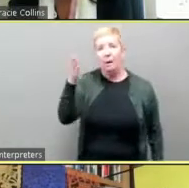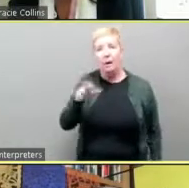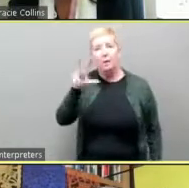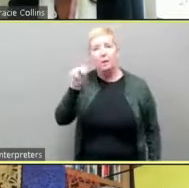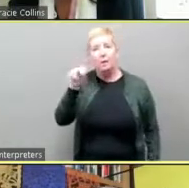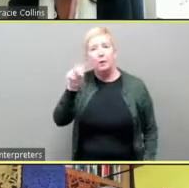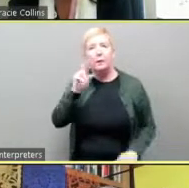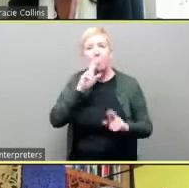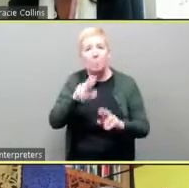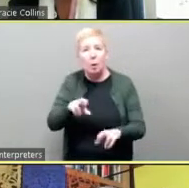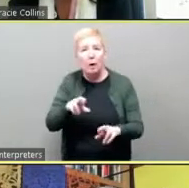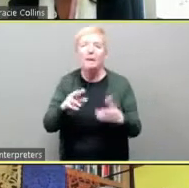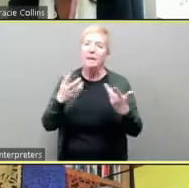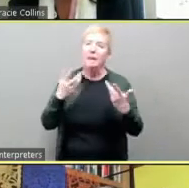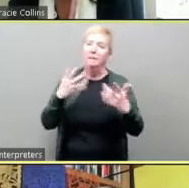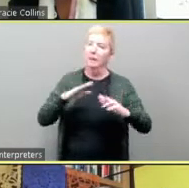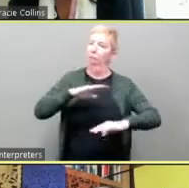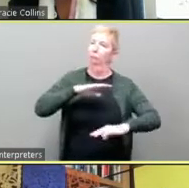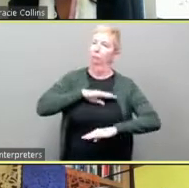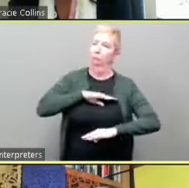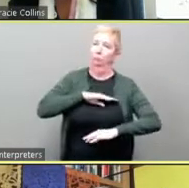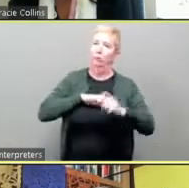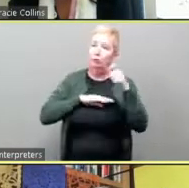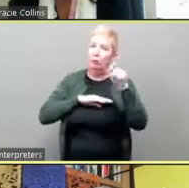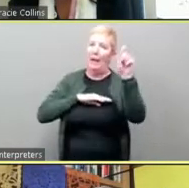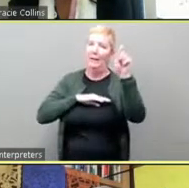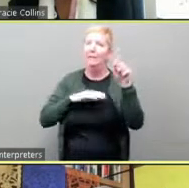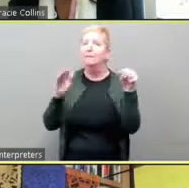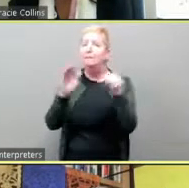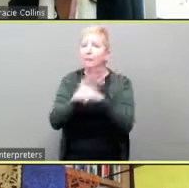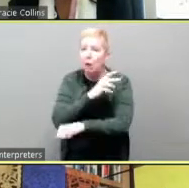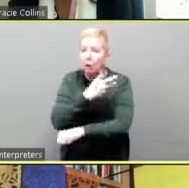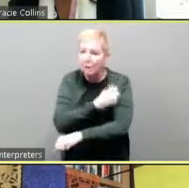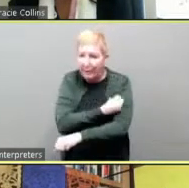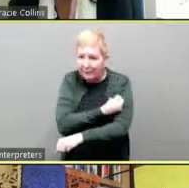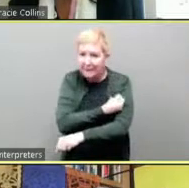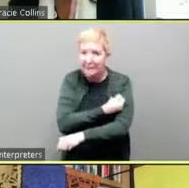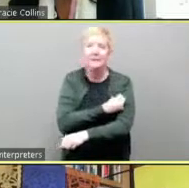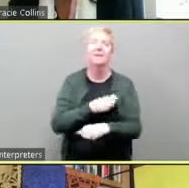full vaccine percent. So they were green. You only need two out of three